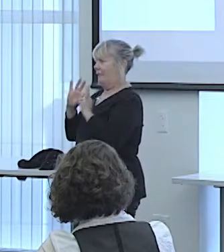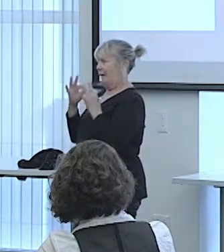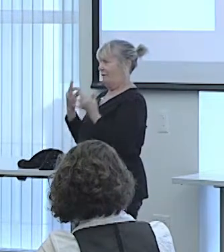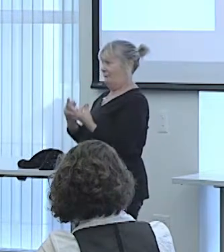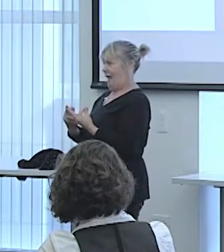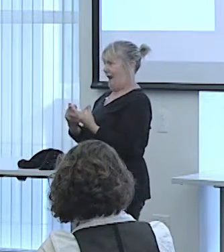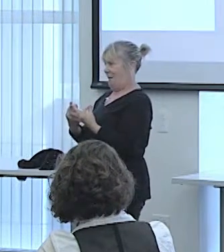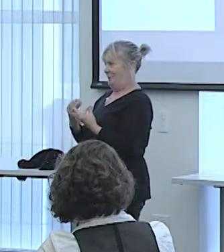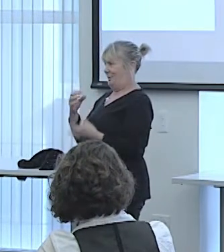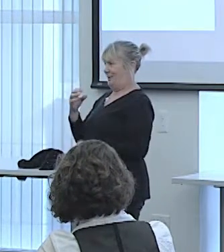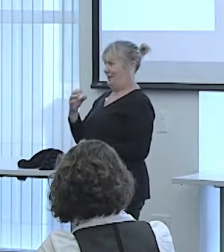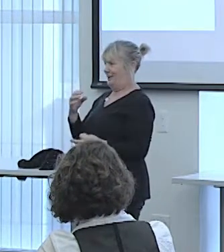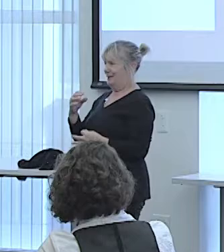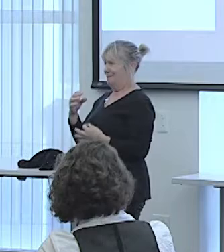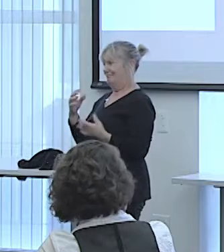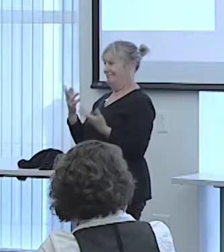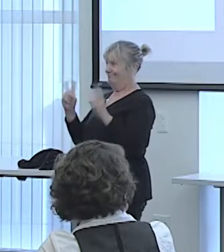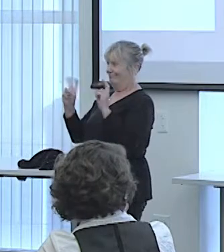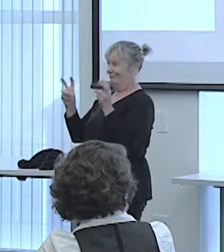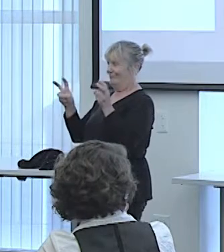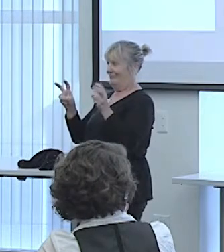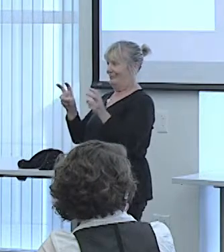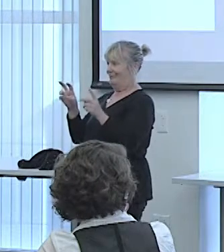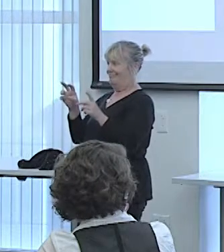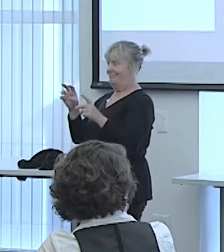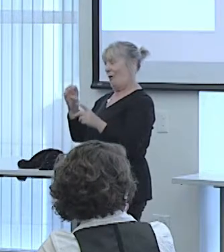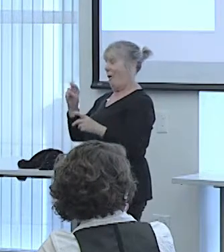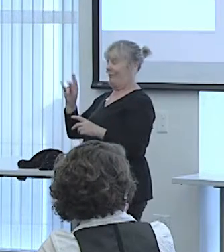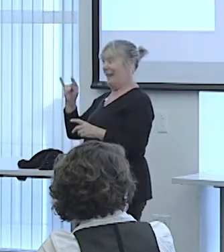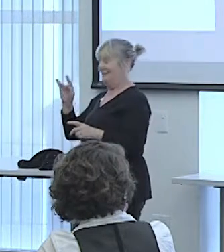And so, and so, the problem with culture becomes